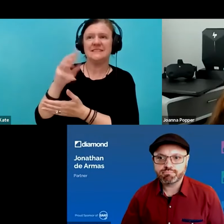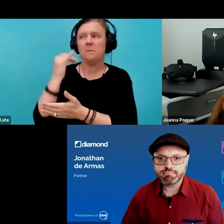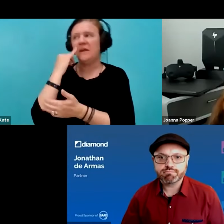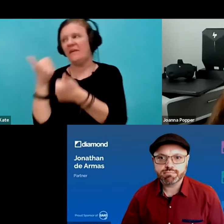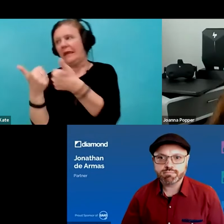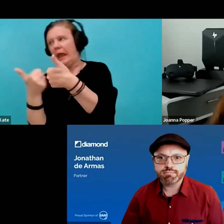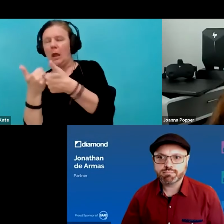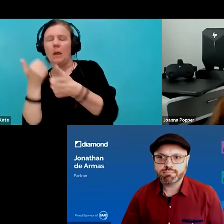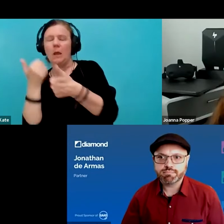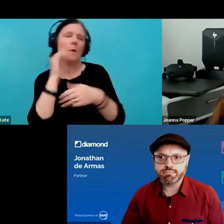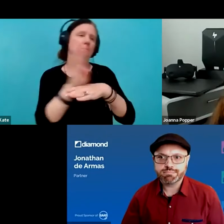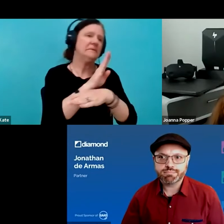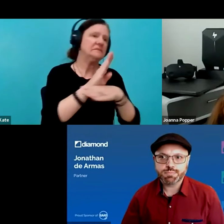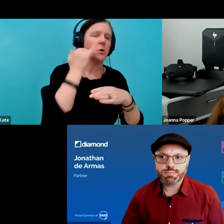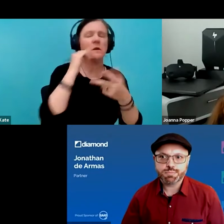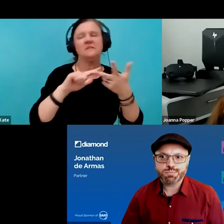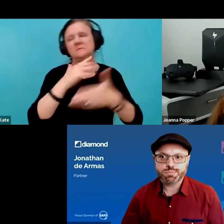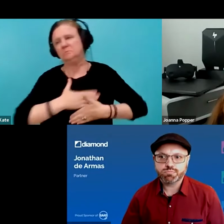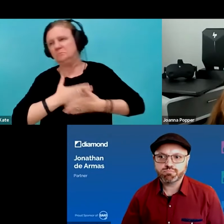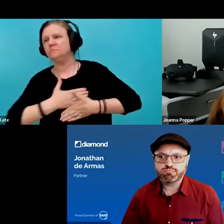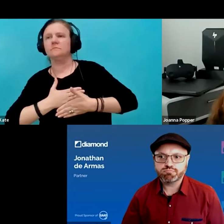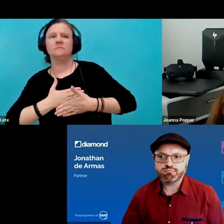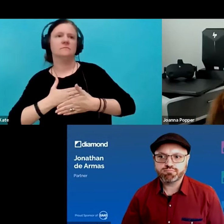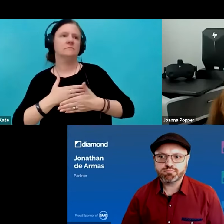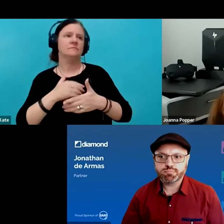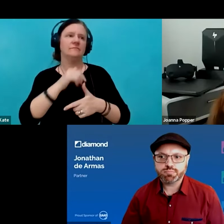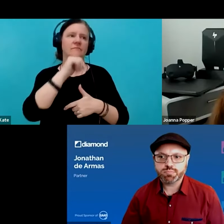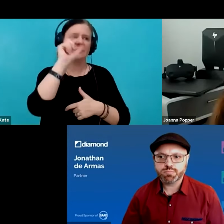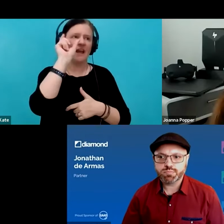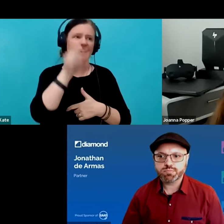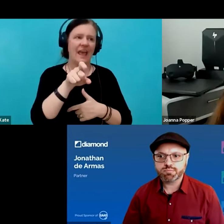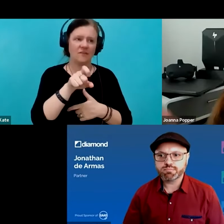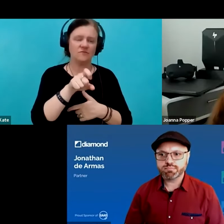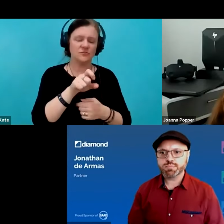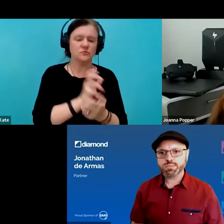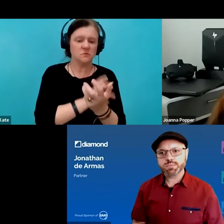or entertainment content. It doesn't have to be ported to Windows mixed reality for the most part.